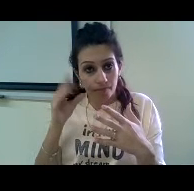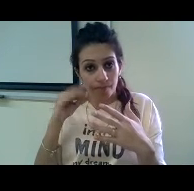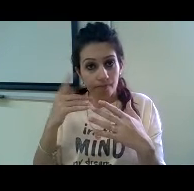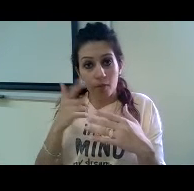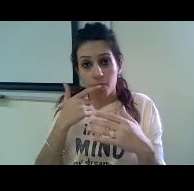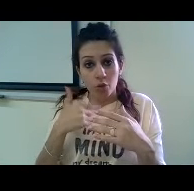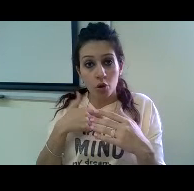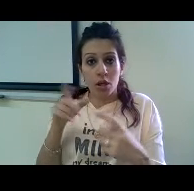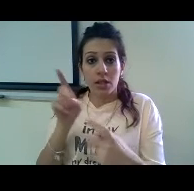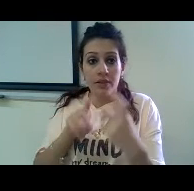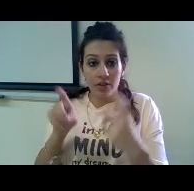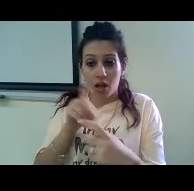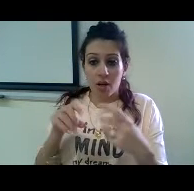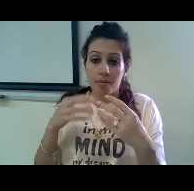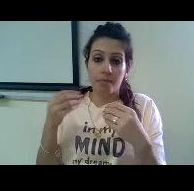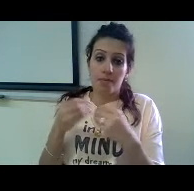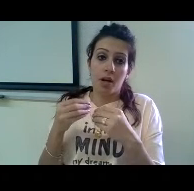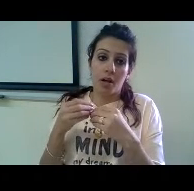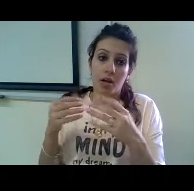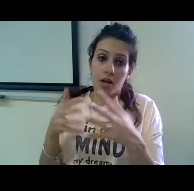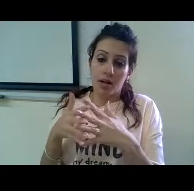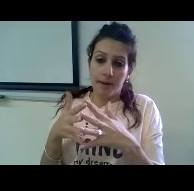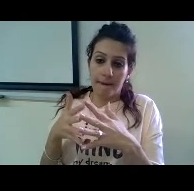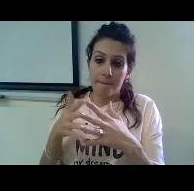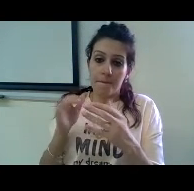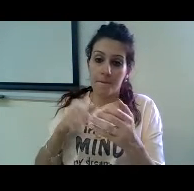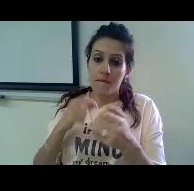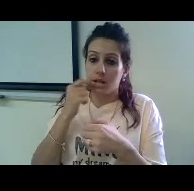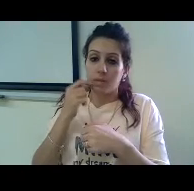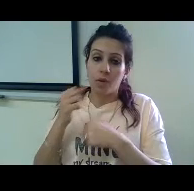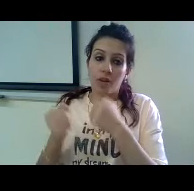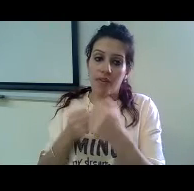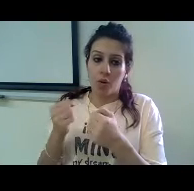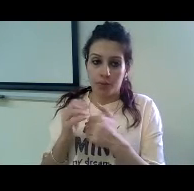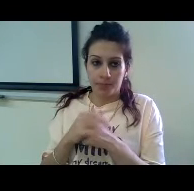Here I also include an example from Indonesia,